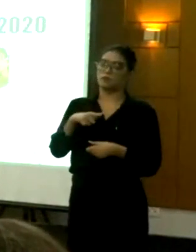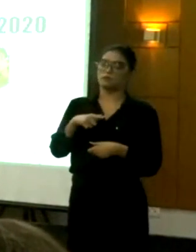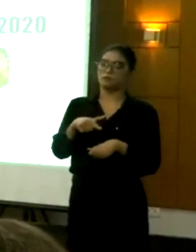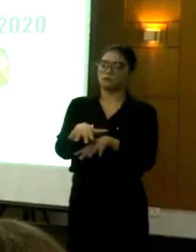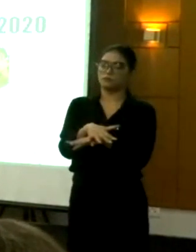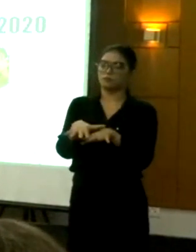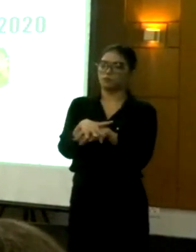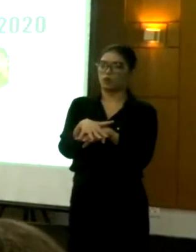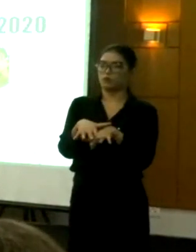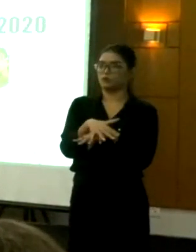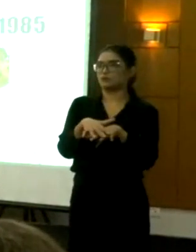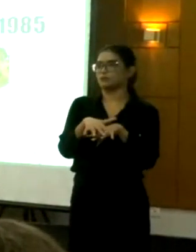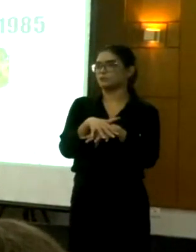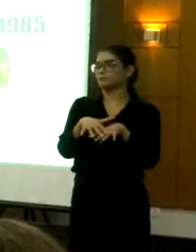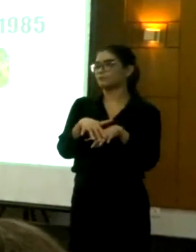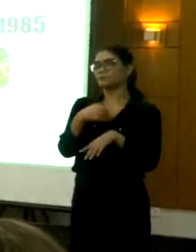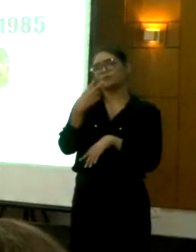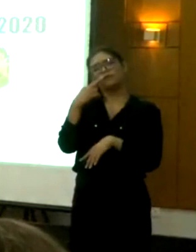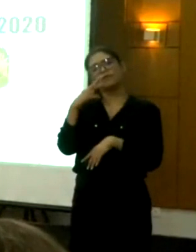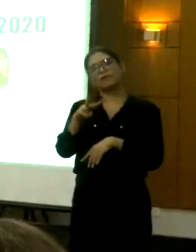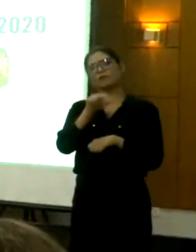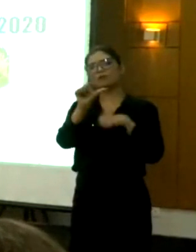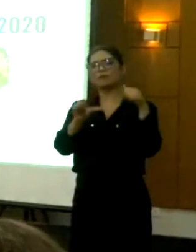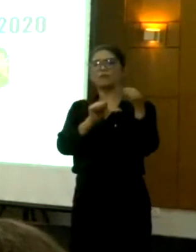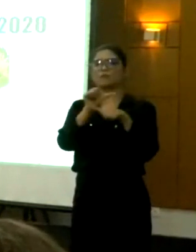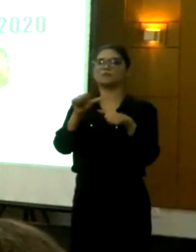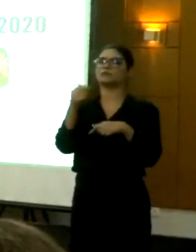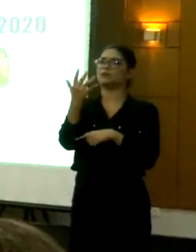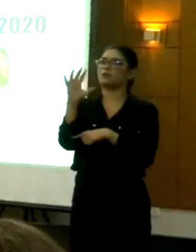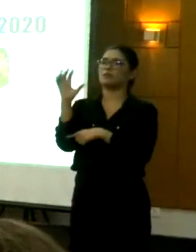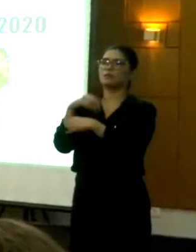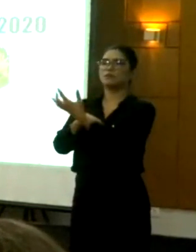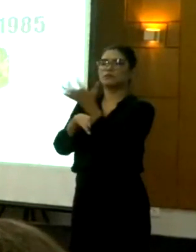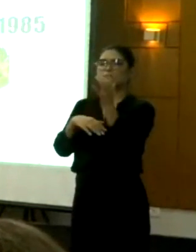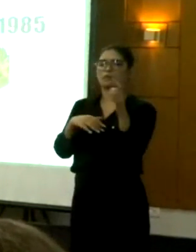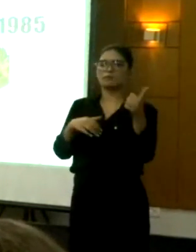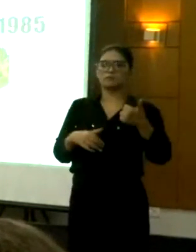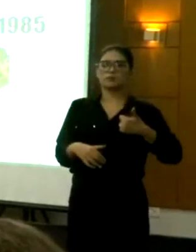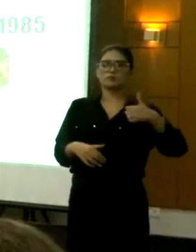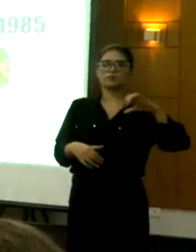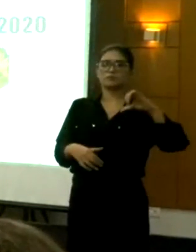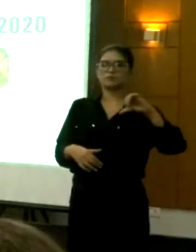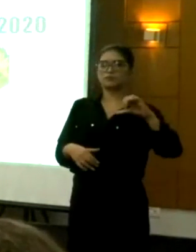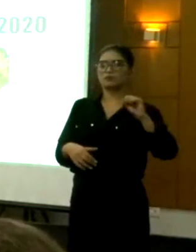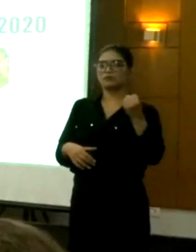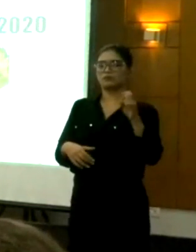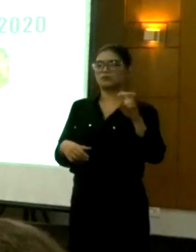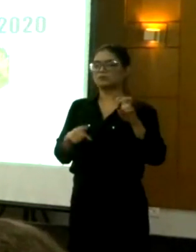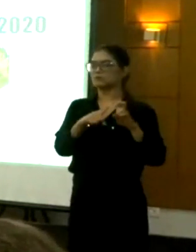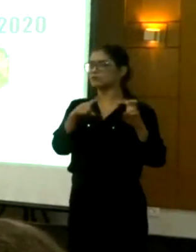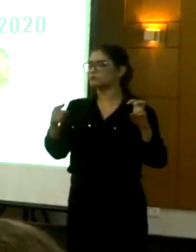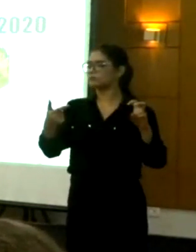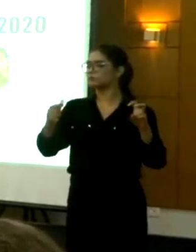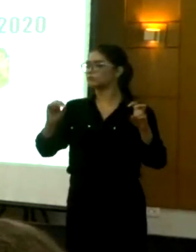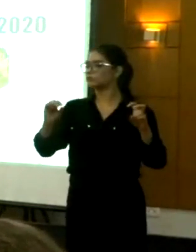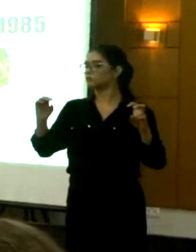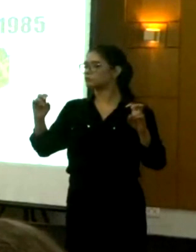the environmental transformation that has occurred from eighty-five to two thousand and twenty in the last forty-five years